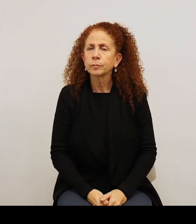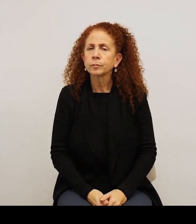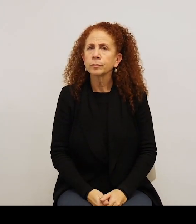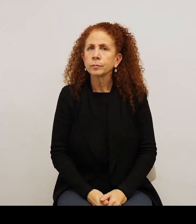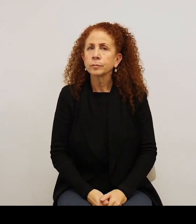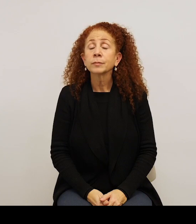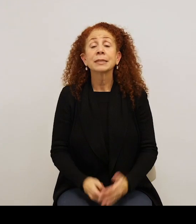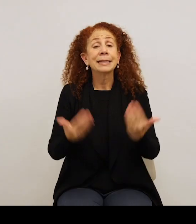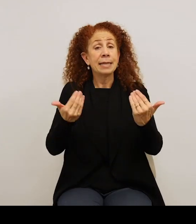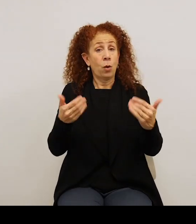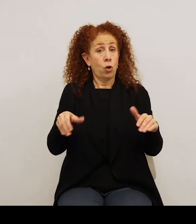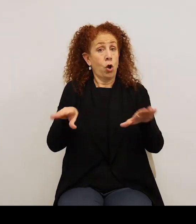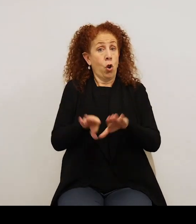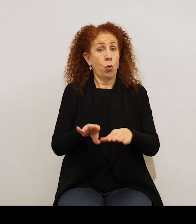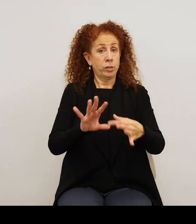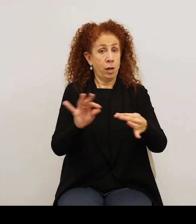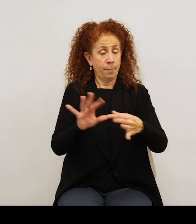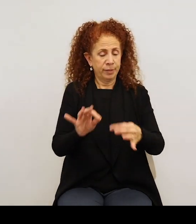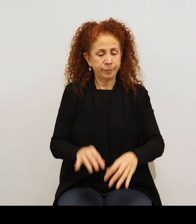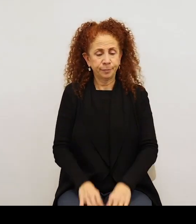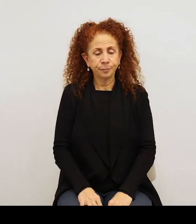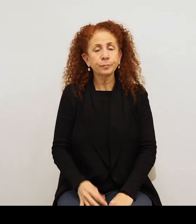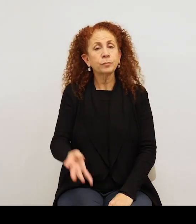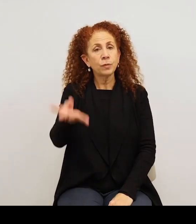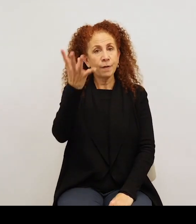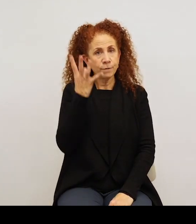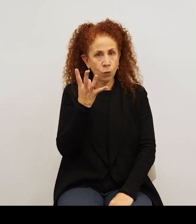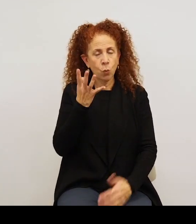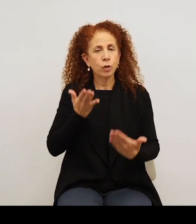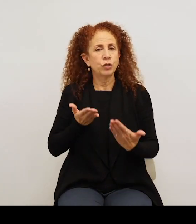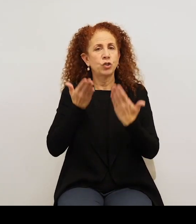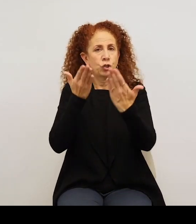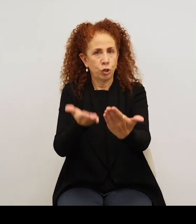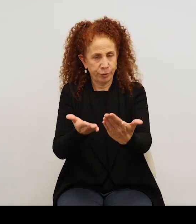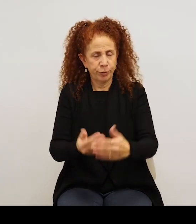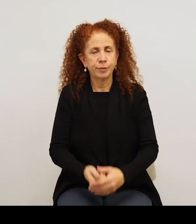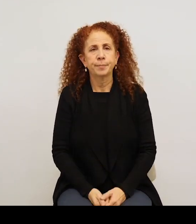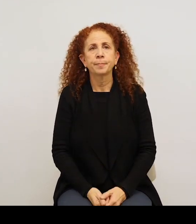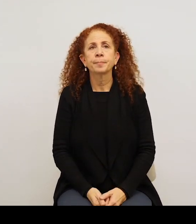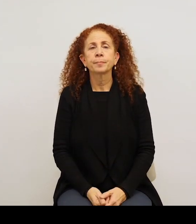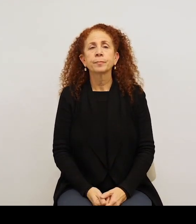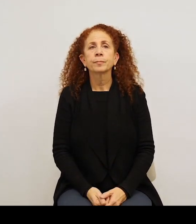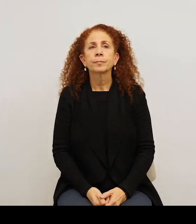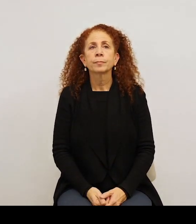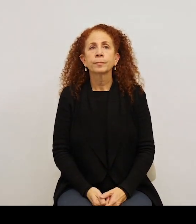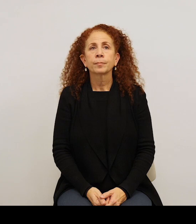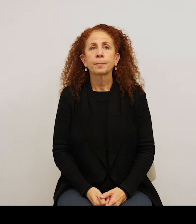So in closing, I would like to make four suggestions.